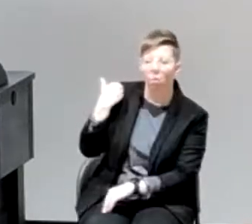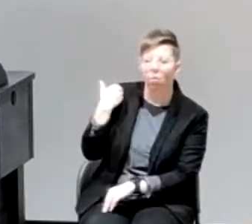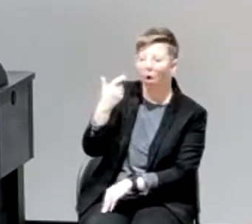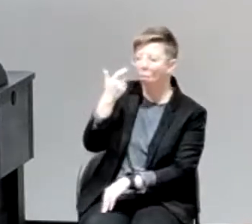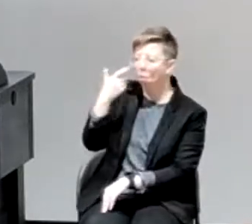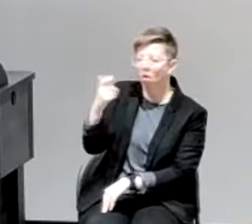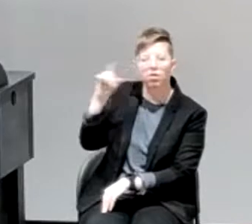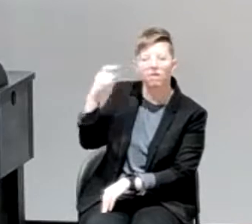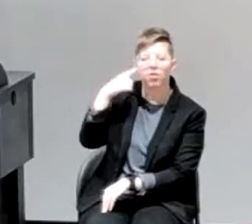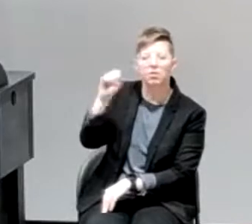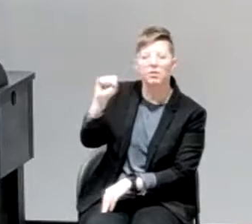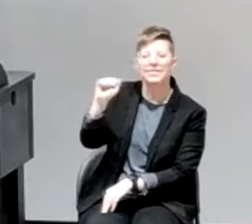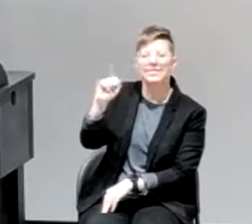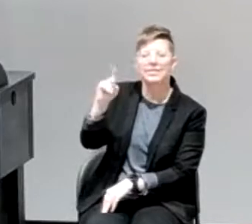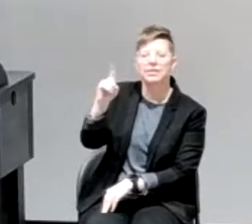open to confront painful truths.